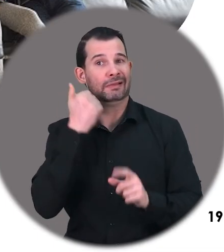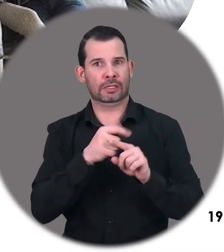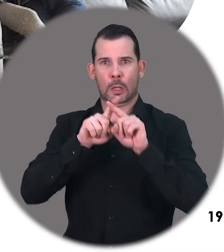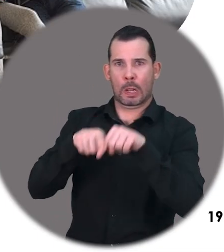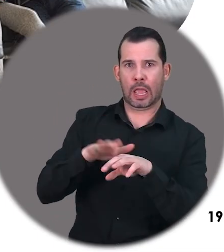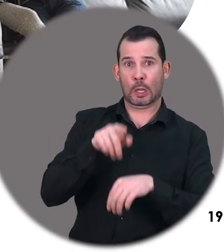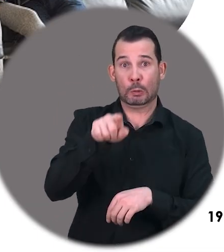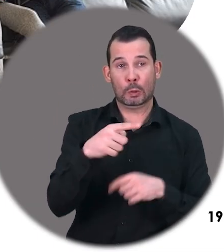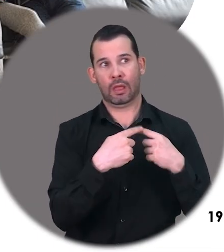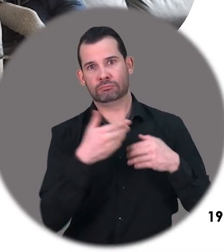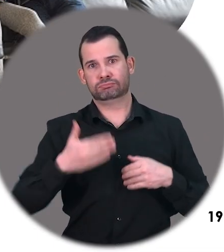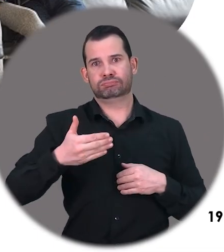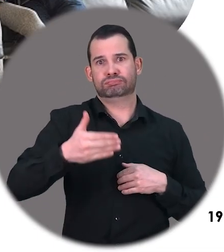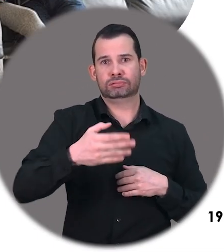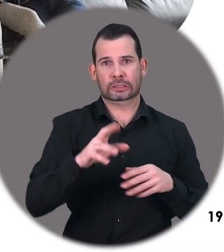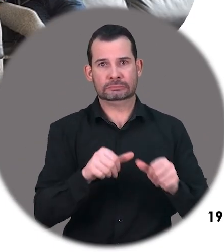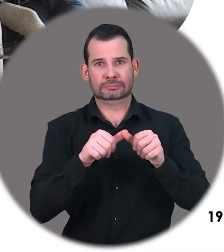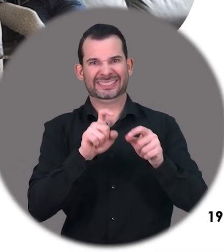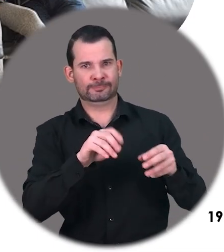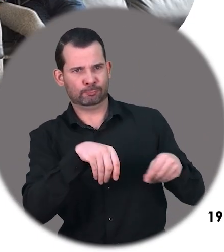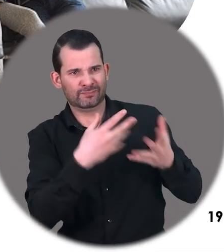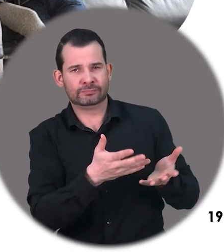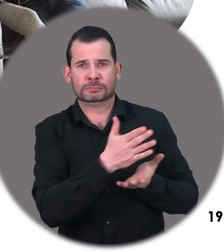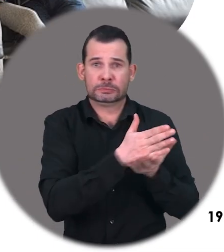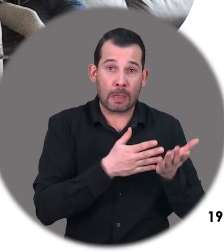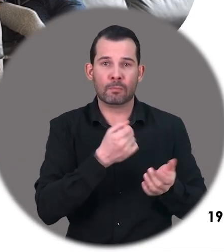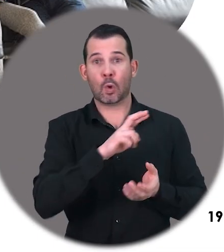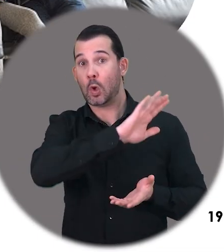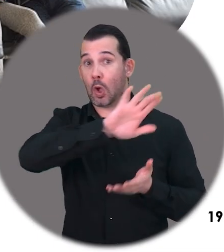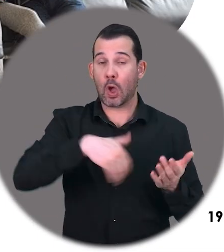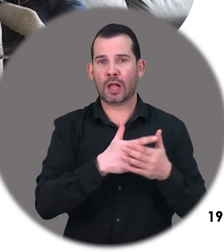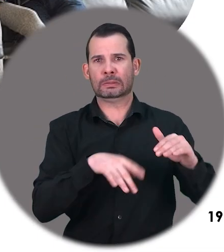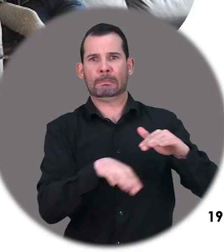if they rely on you to regularly and consistently provide some or